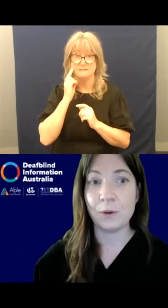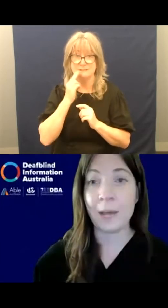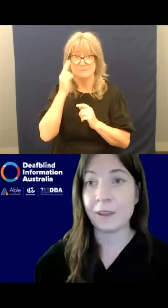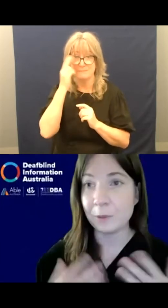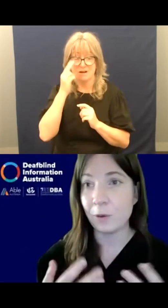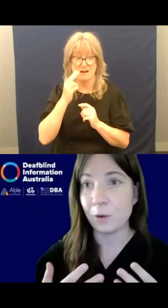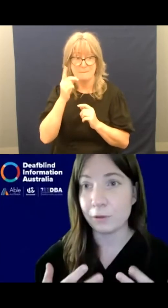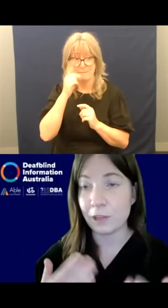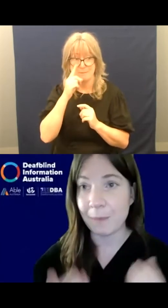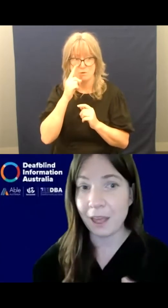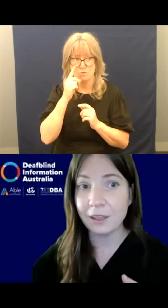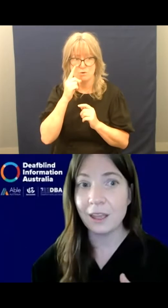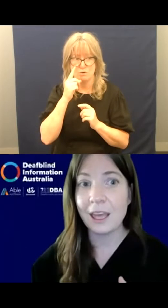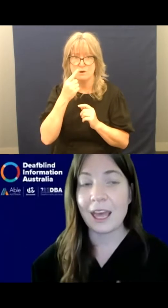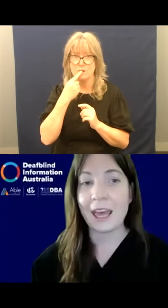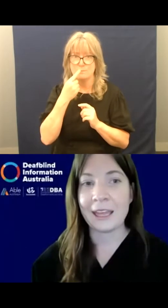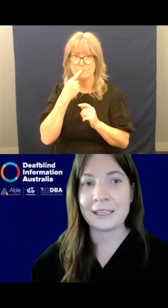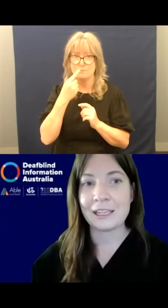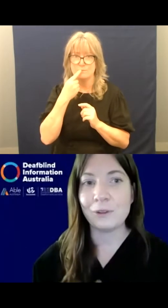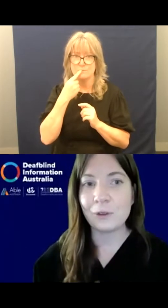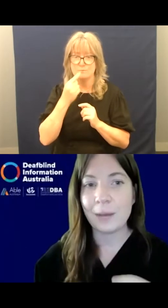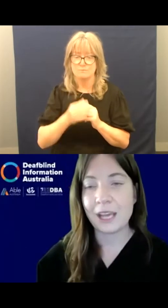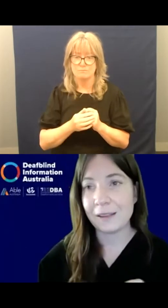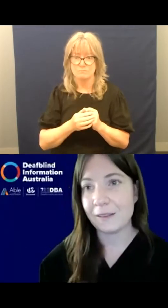explore through their mouth. And if you look up taste safe,